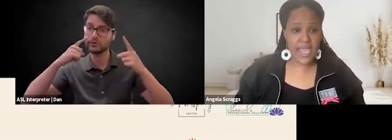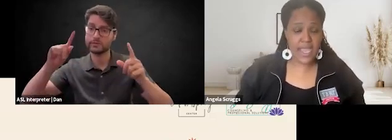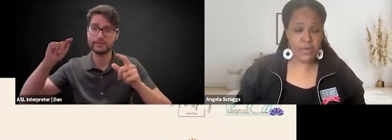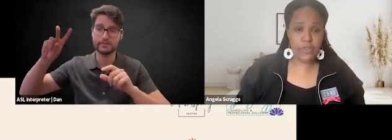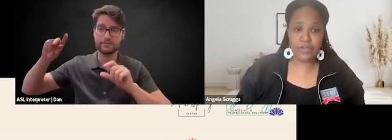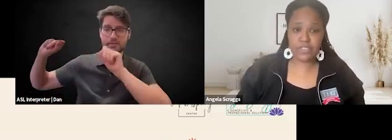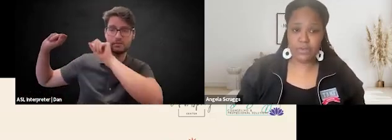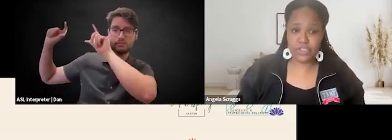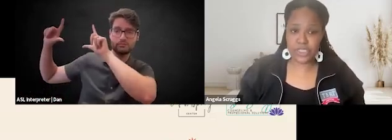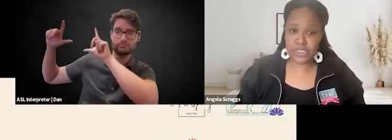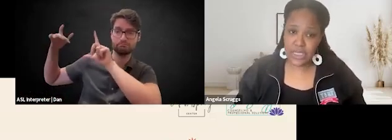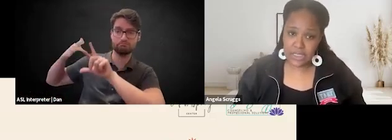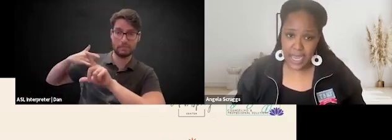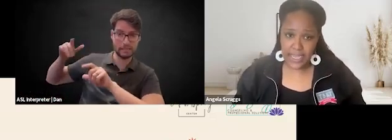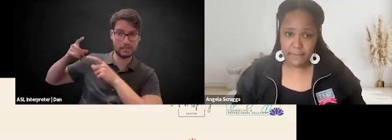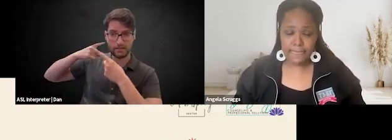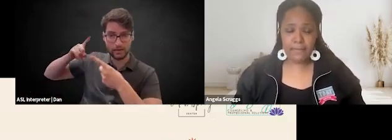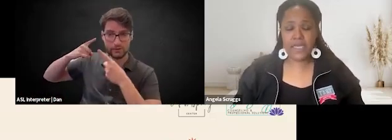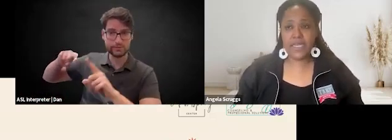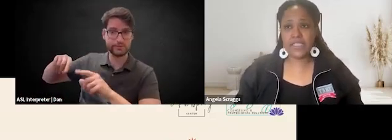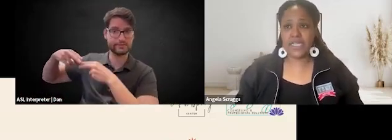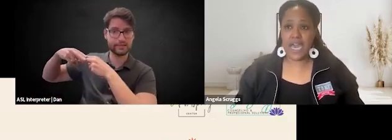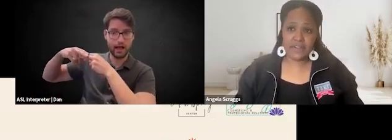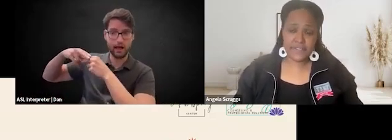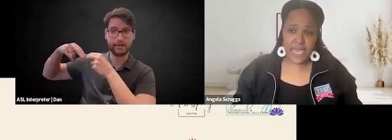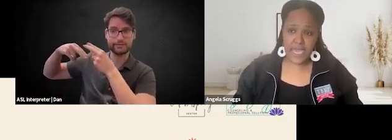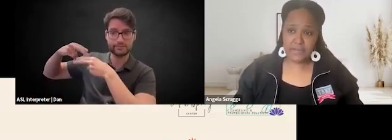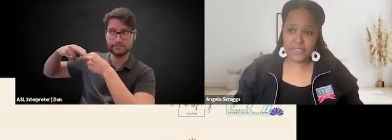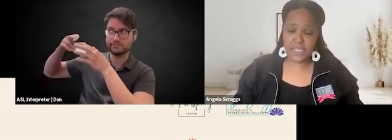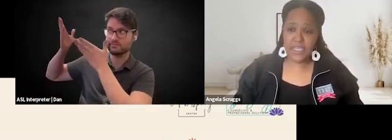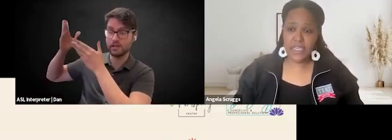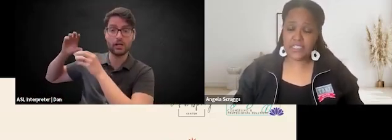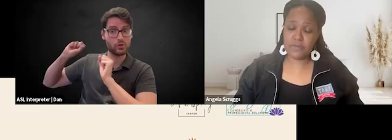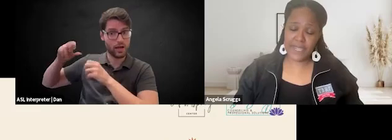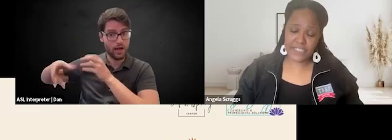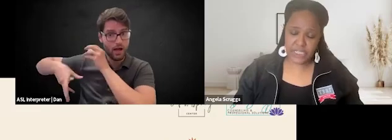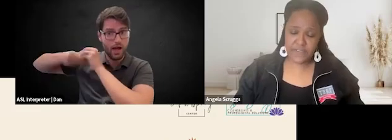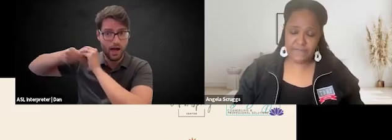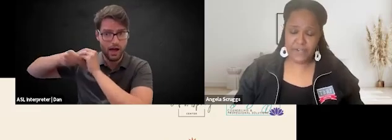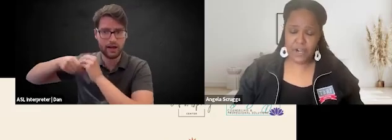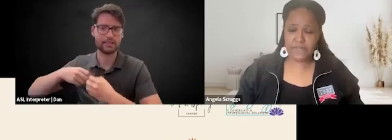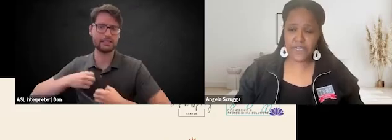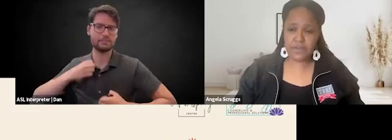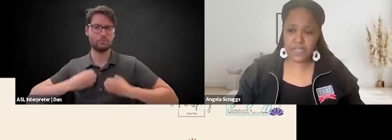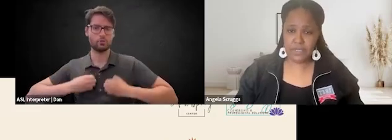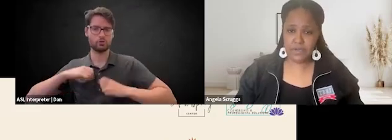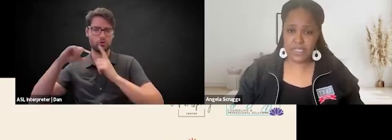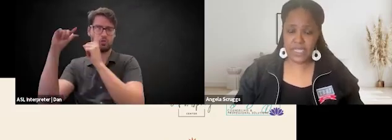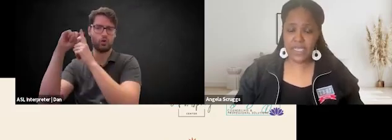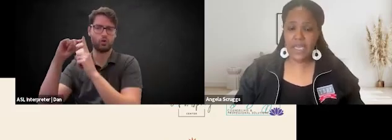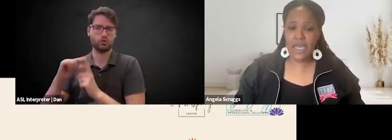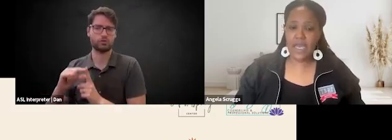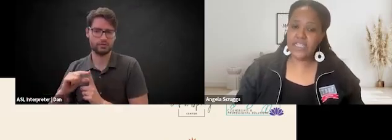and what those emotions look like. Because a lot of times, especially in the Deaf and hard of hearing community,